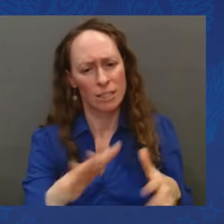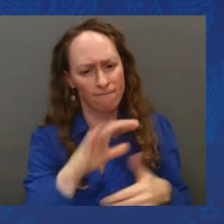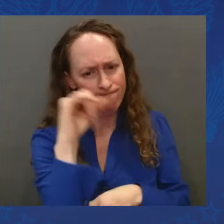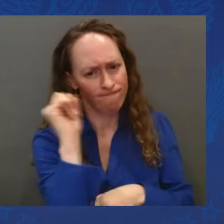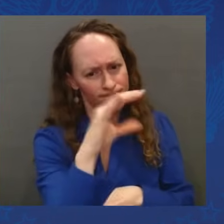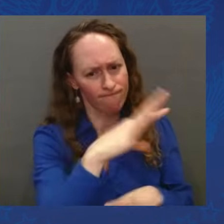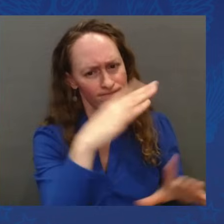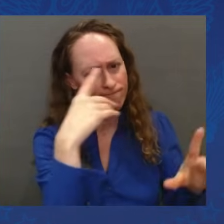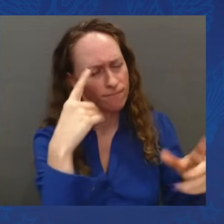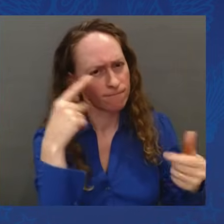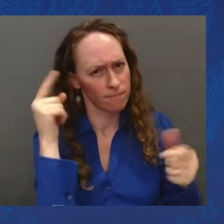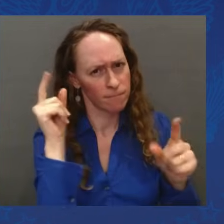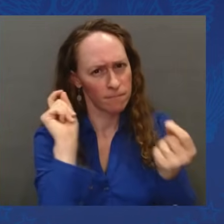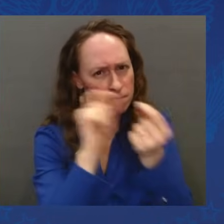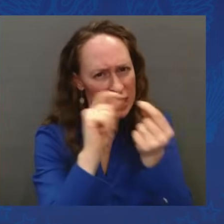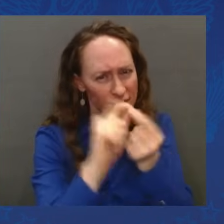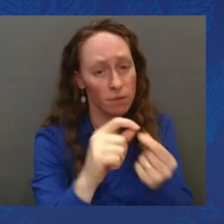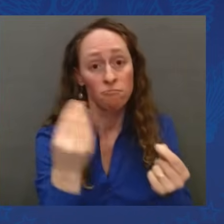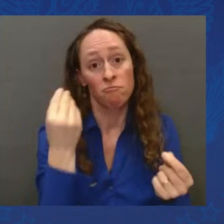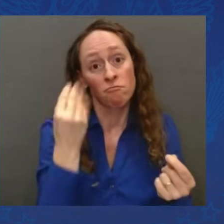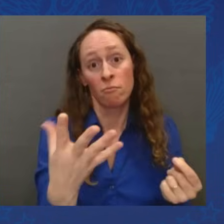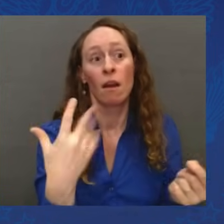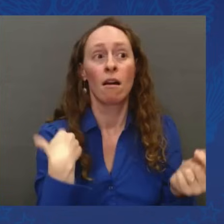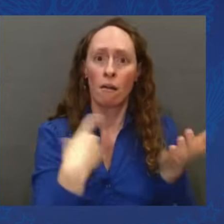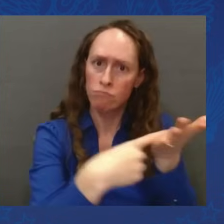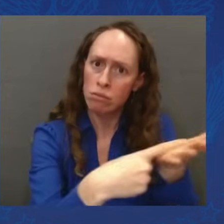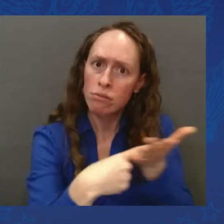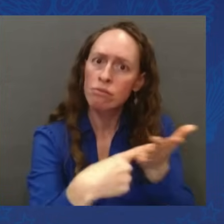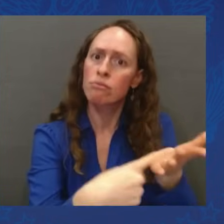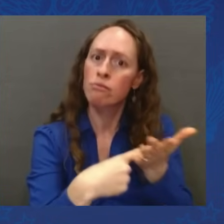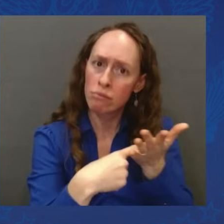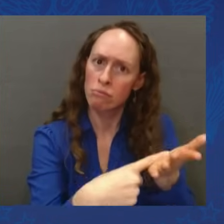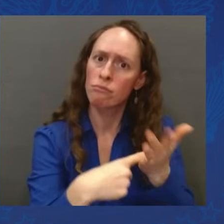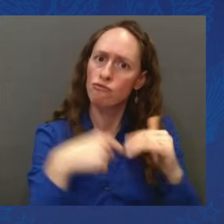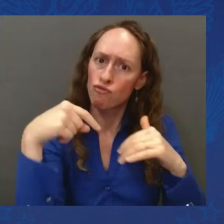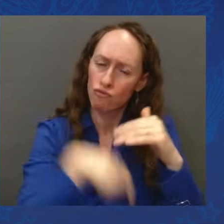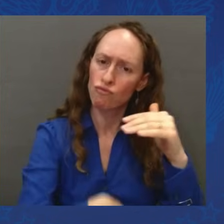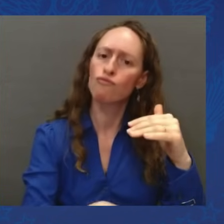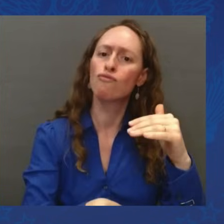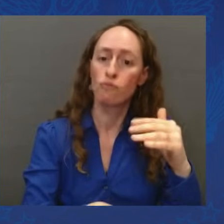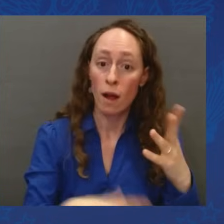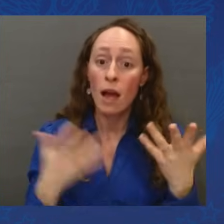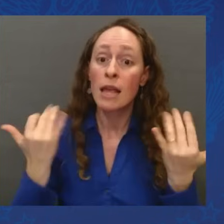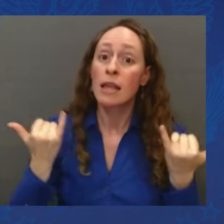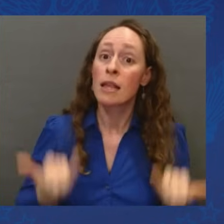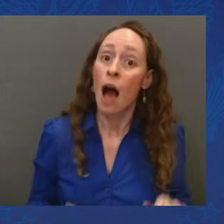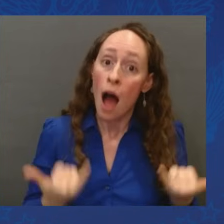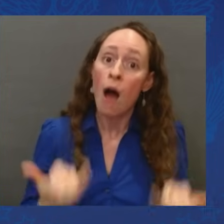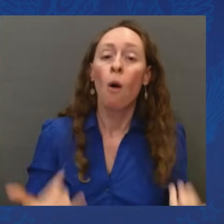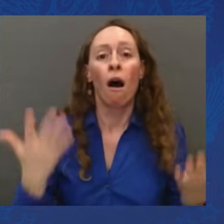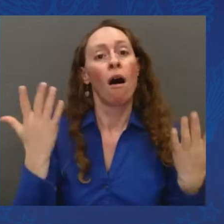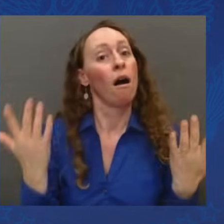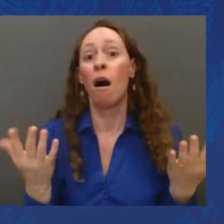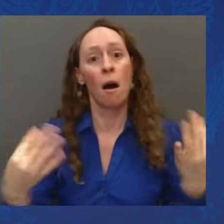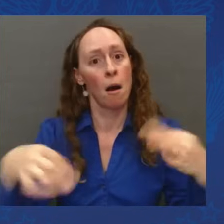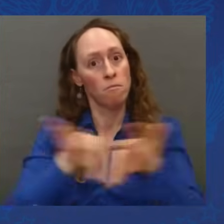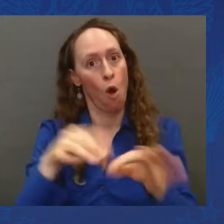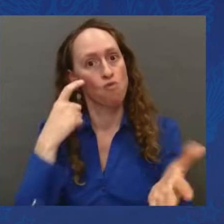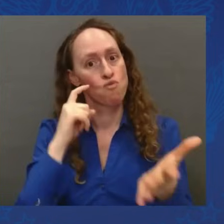in the best traditions of American diplomacy. We're talking to our competitors. And the key -- and just talking,